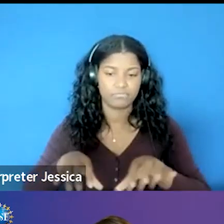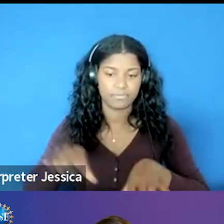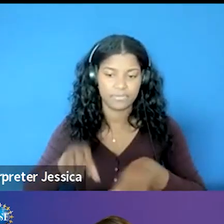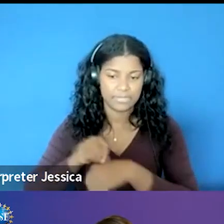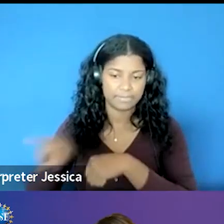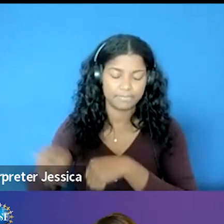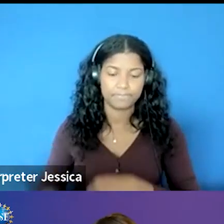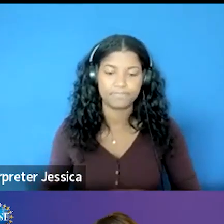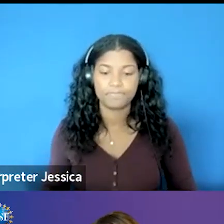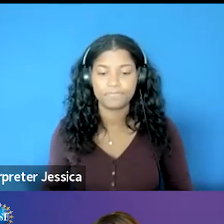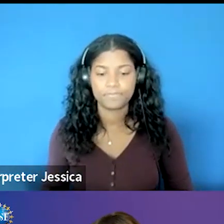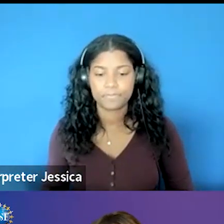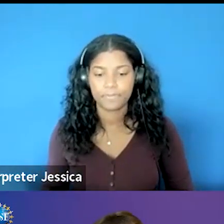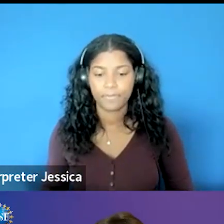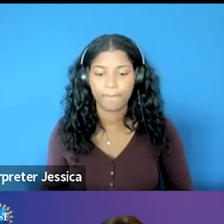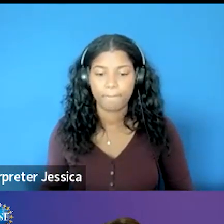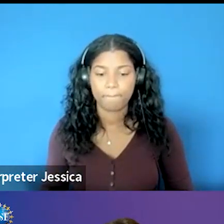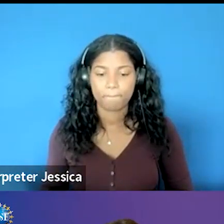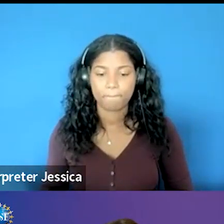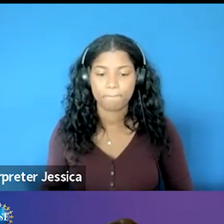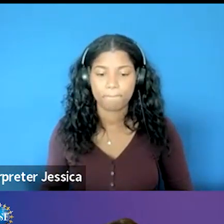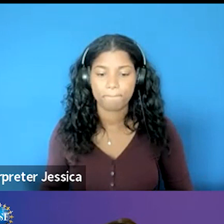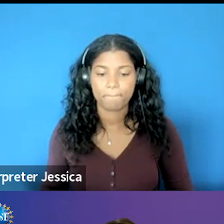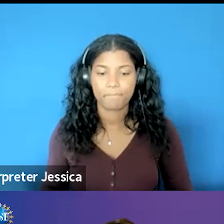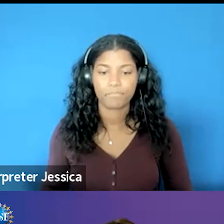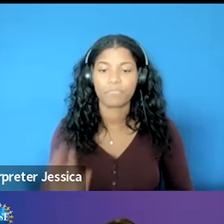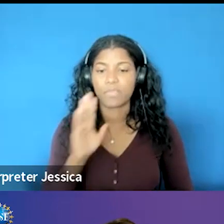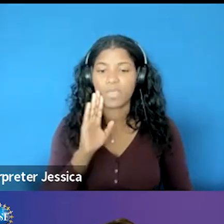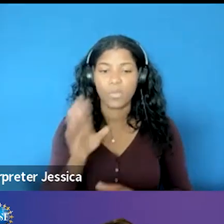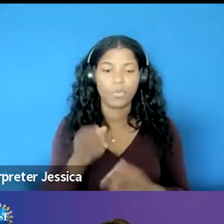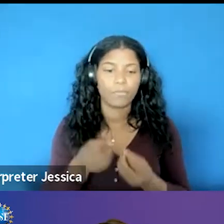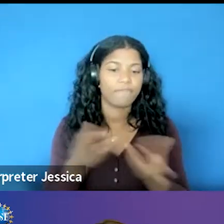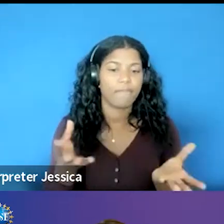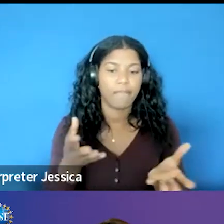And we can provide lots of information to your, to your PIs.